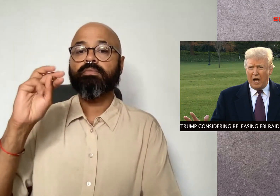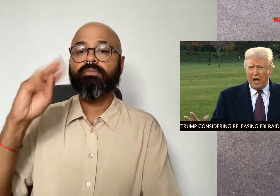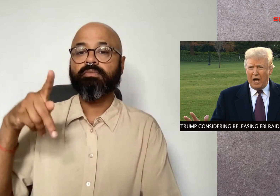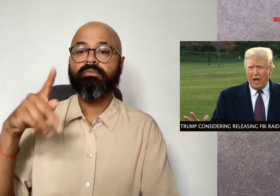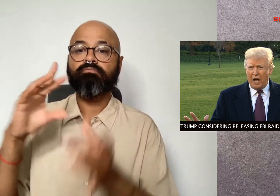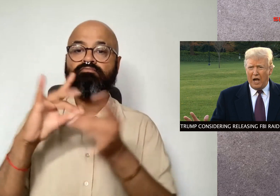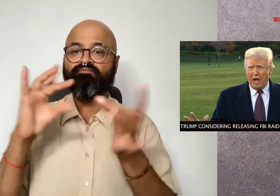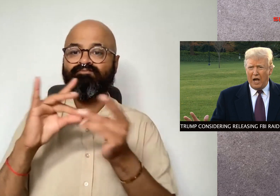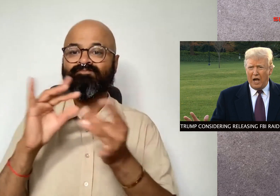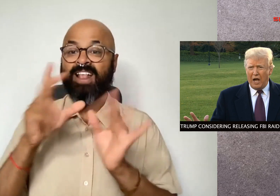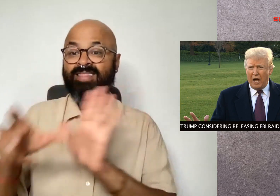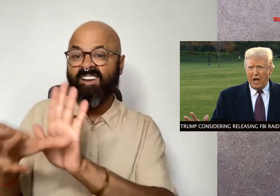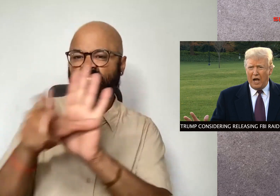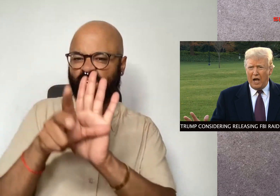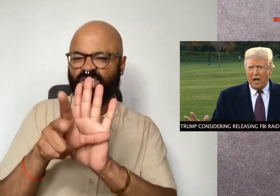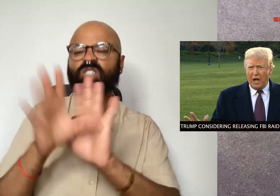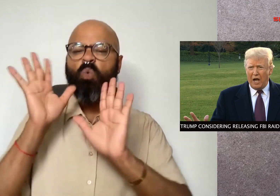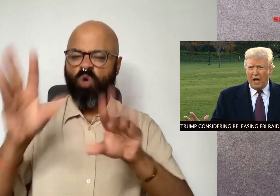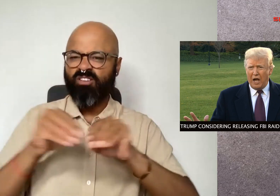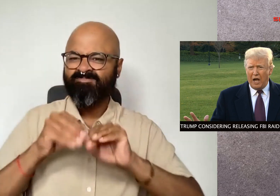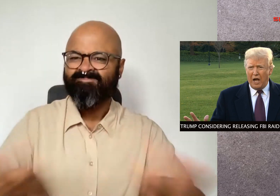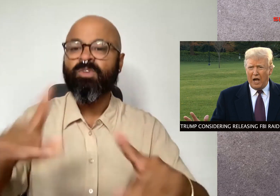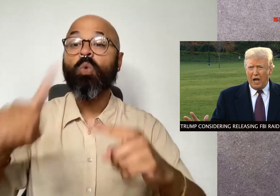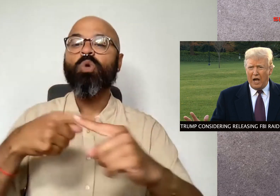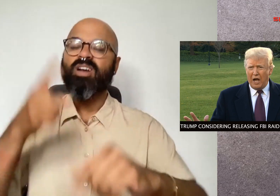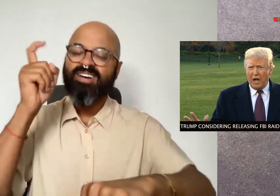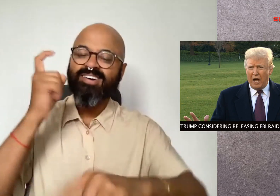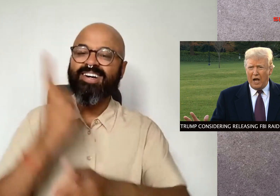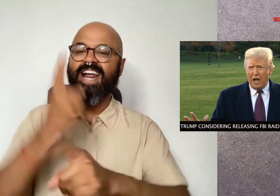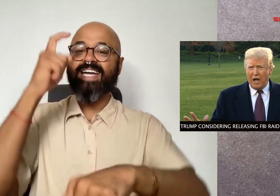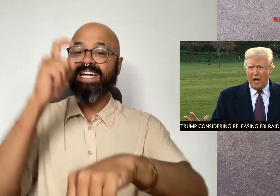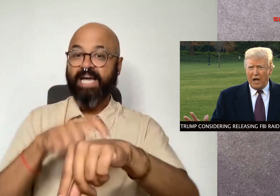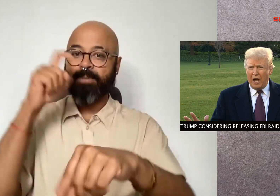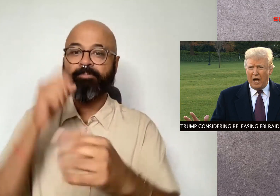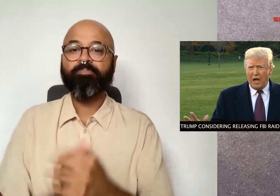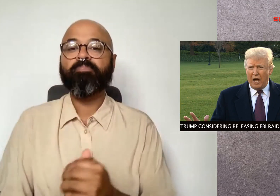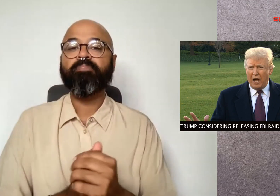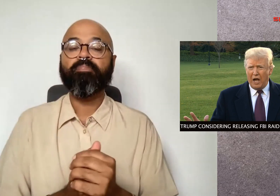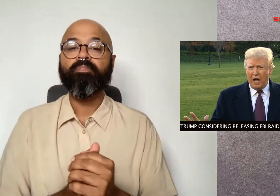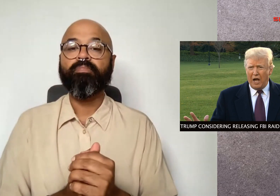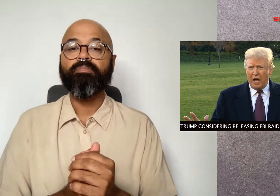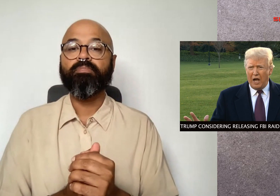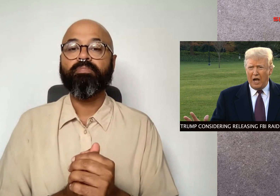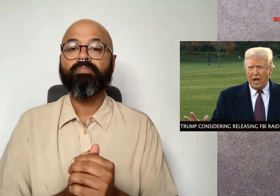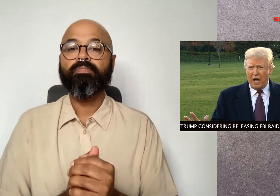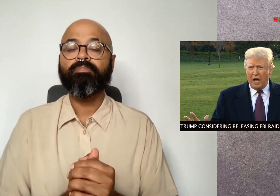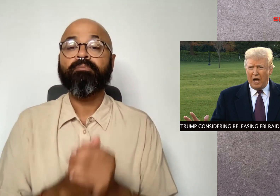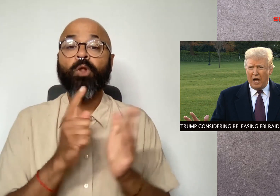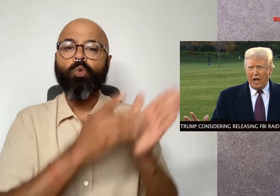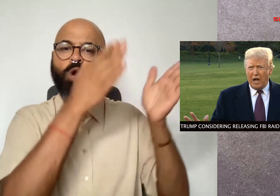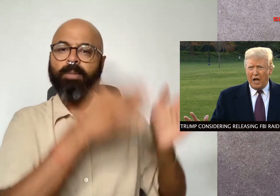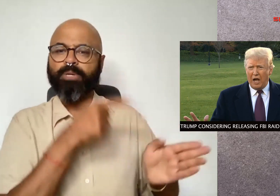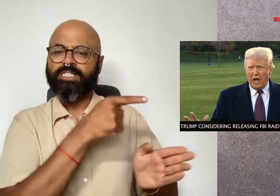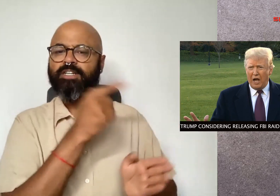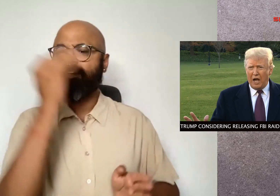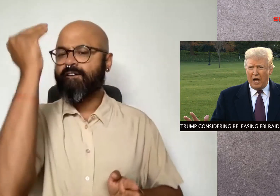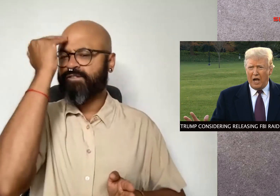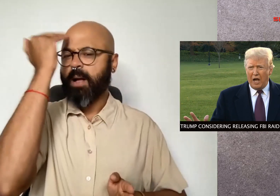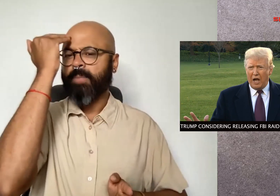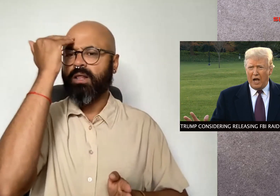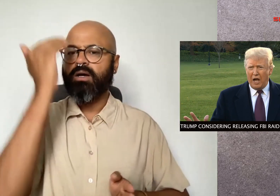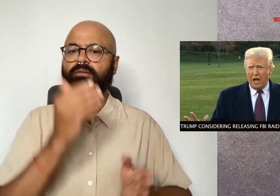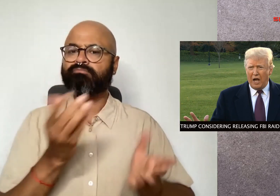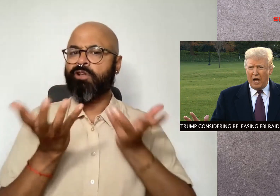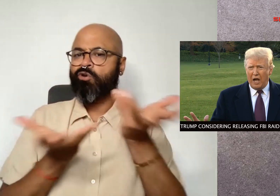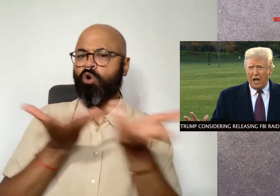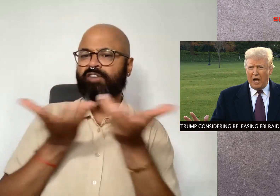his son Eric Trump said this week the footage would be released at the right time one person